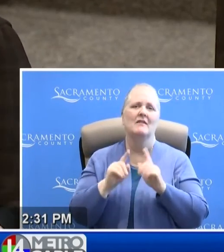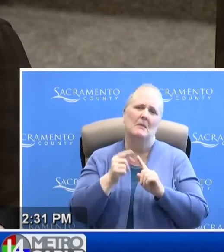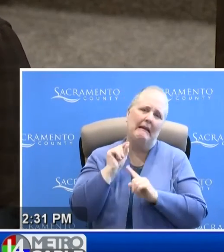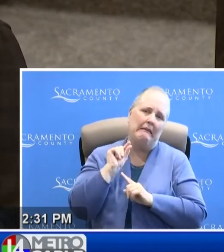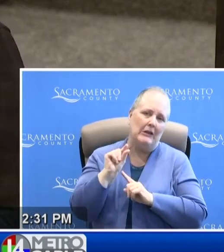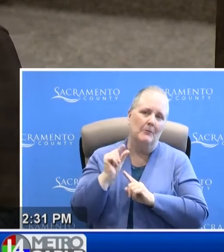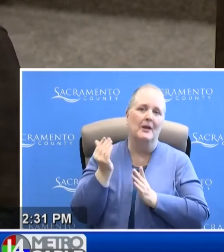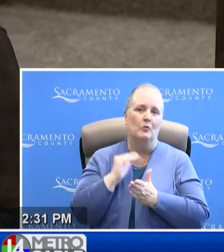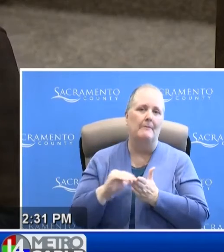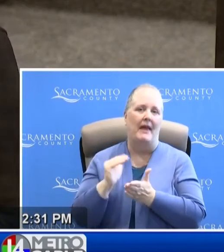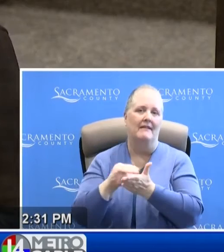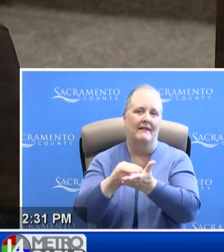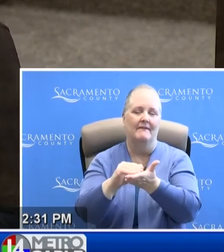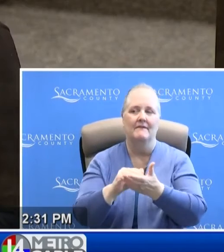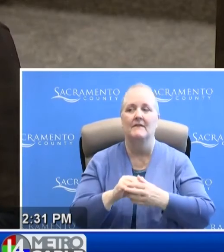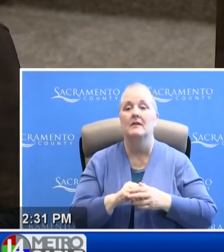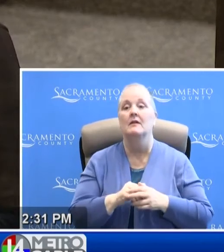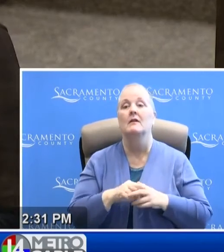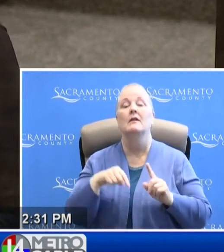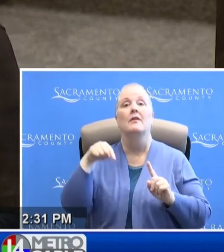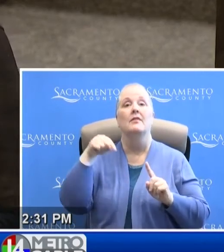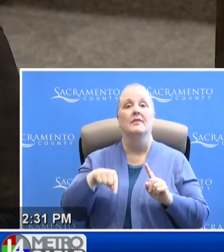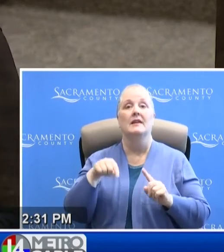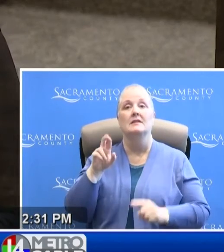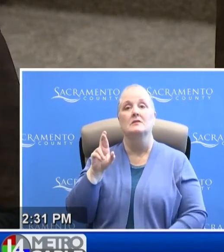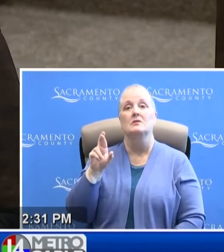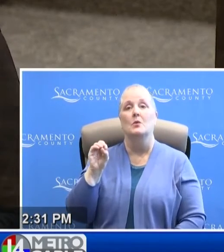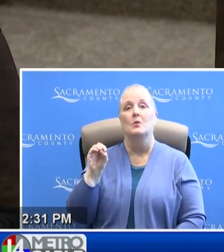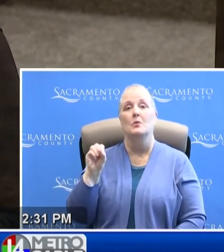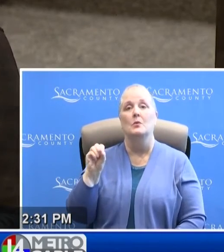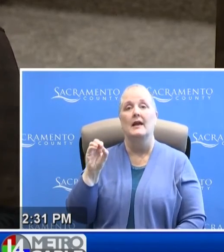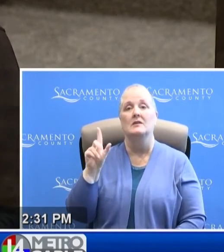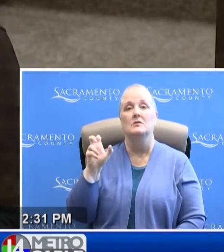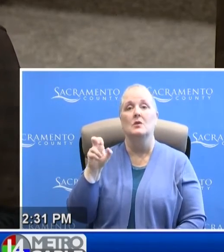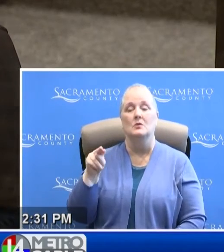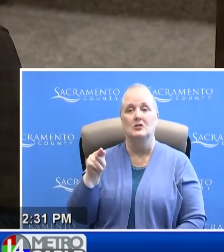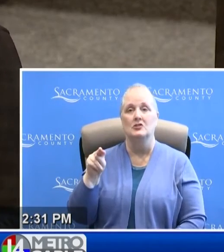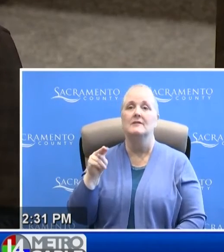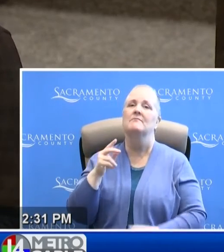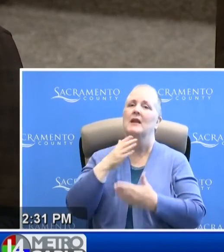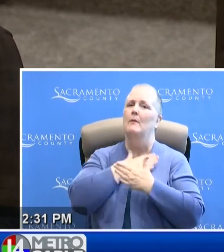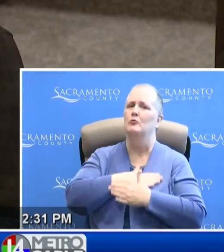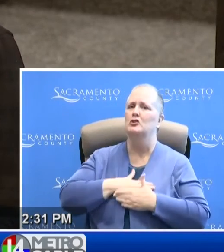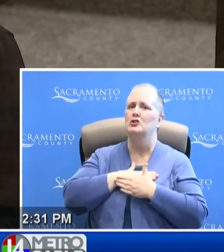And so this resolution is in appreciation of the county staff